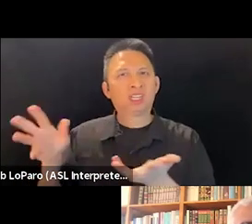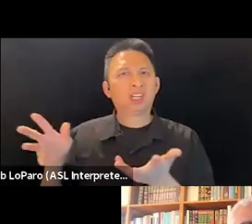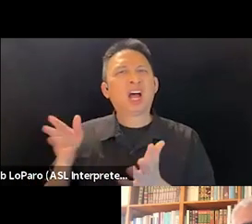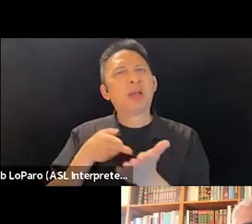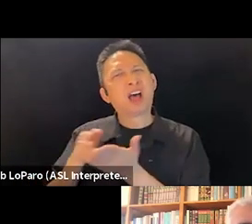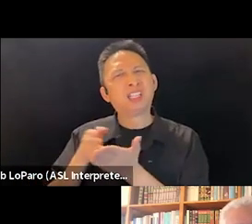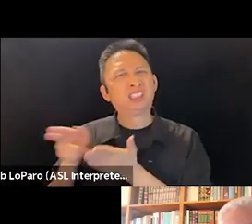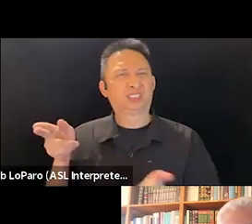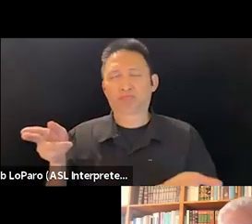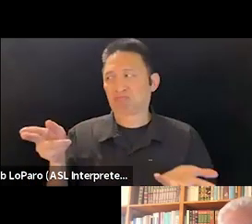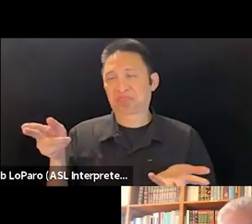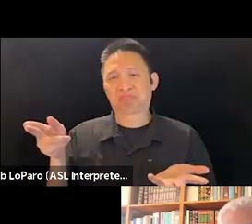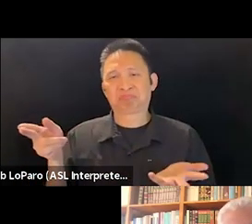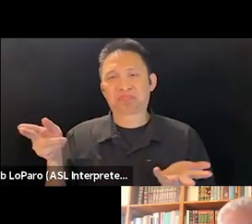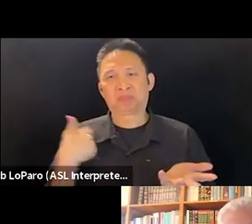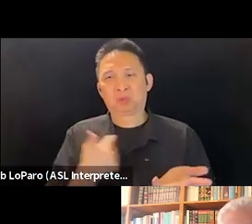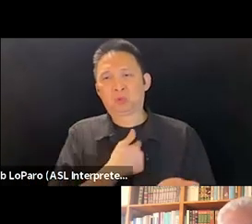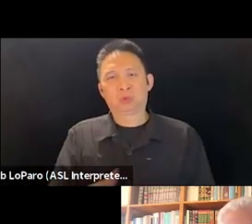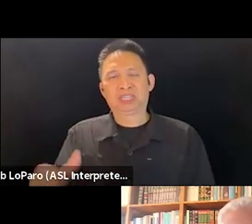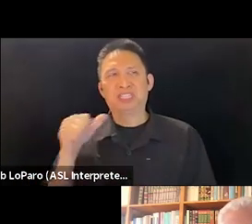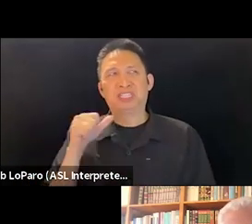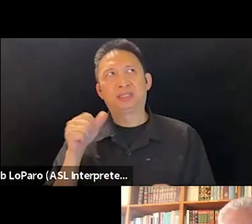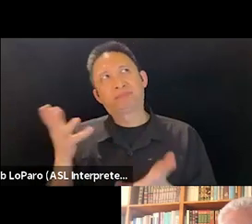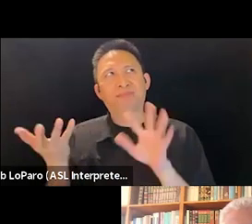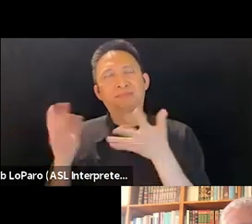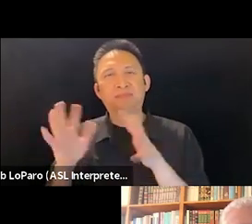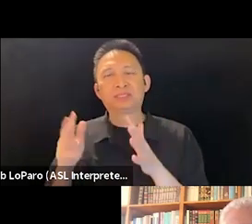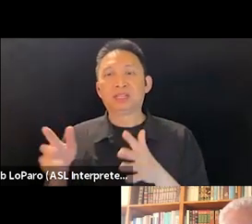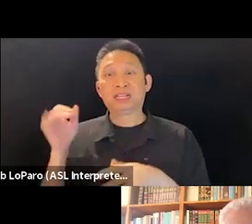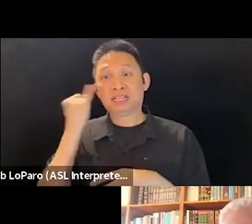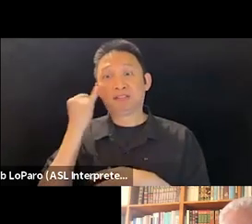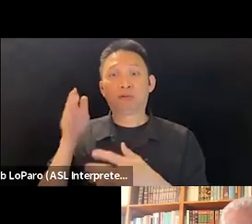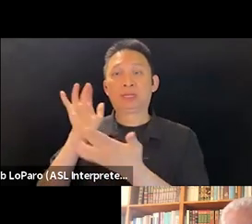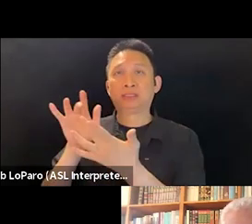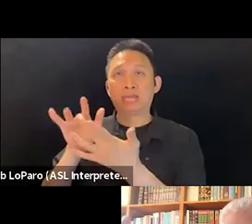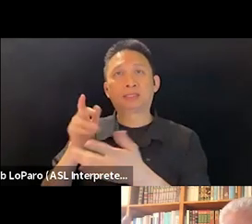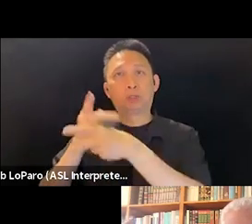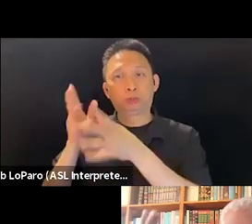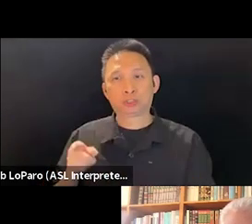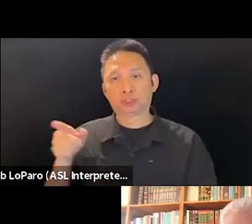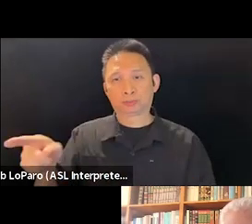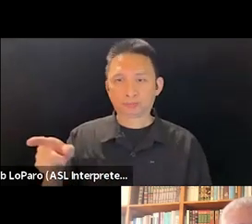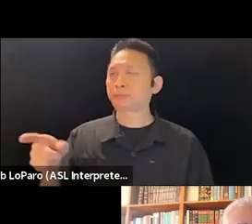in terms of the producer he comes to us, he said, okay, I negotiate, this is what's happening in reality.